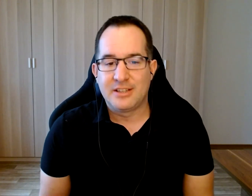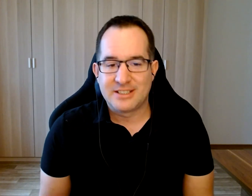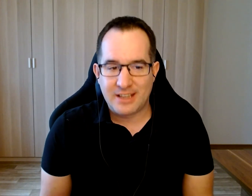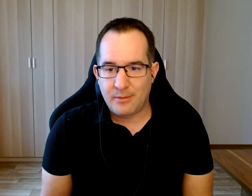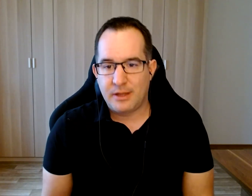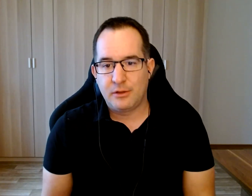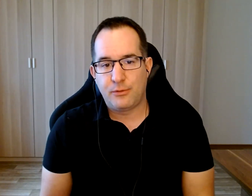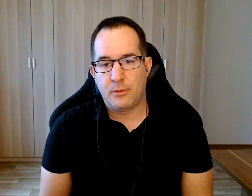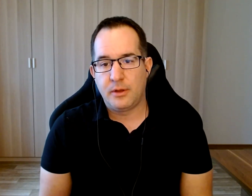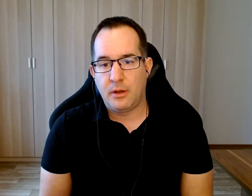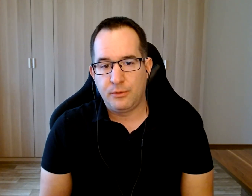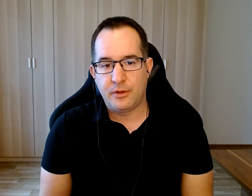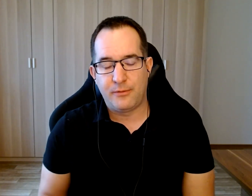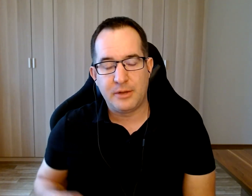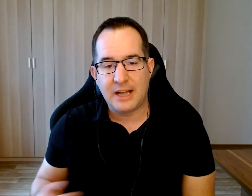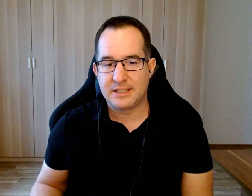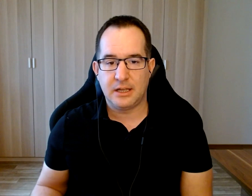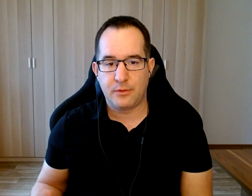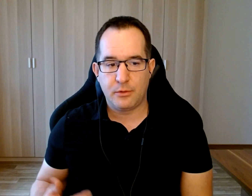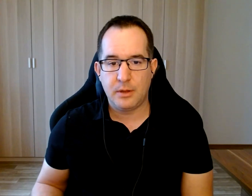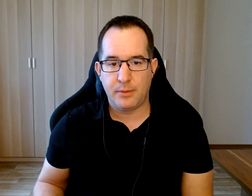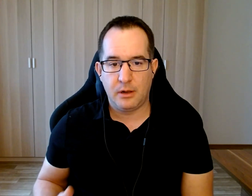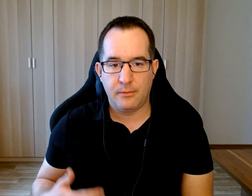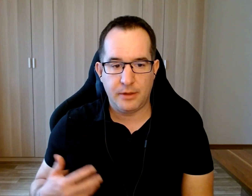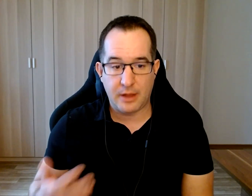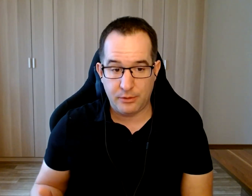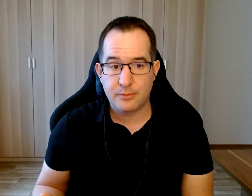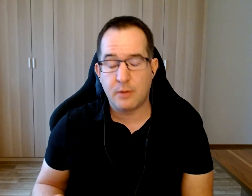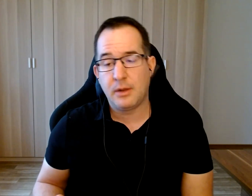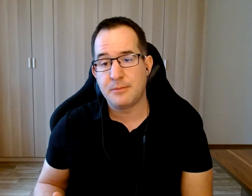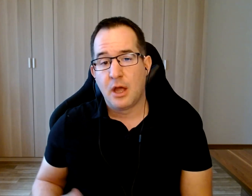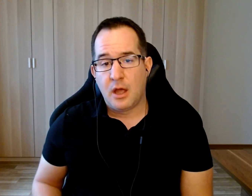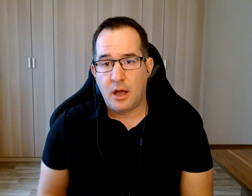understanding from the other side, from people without this problem.